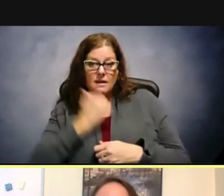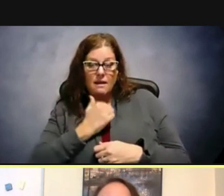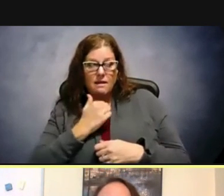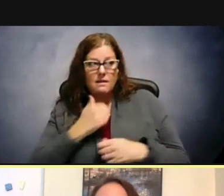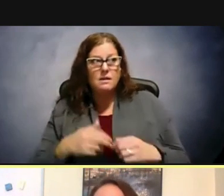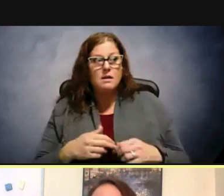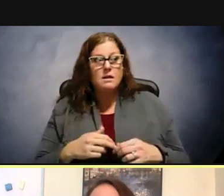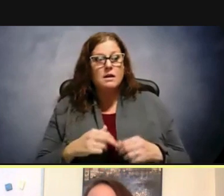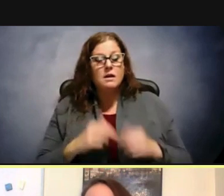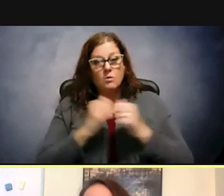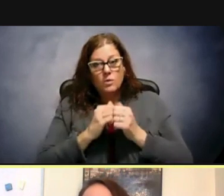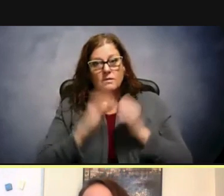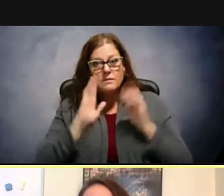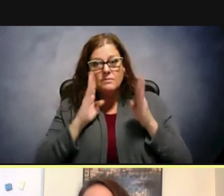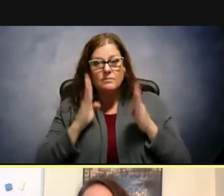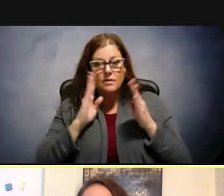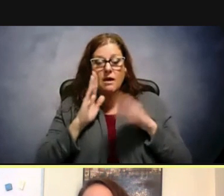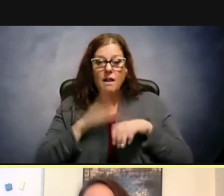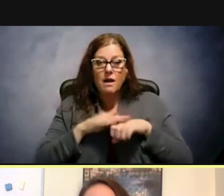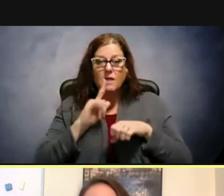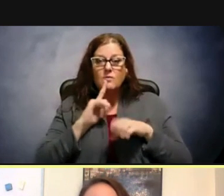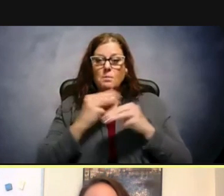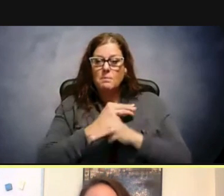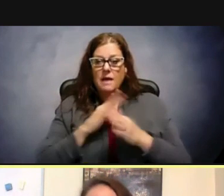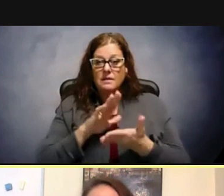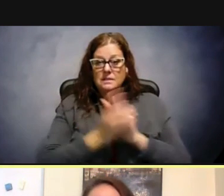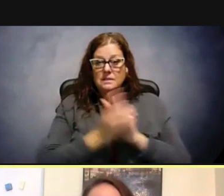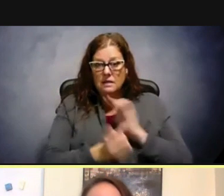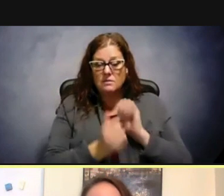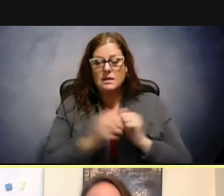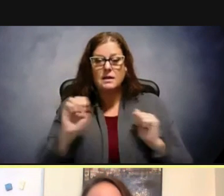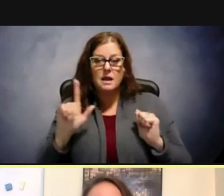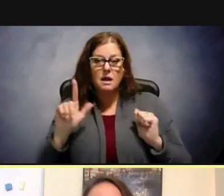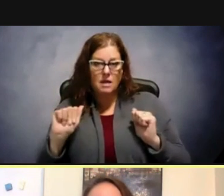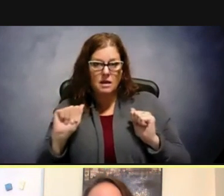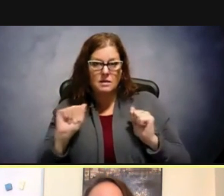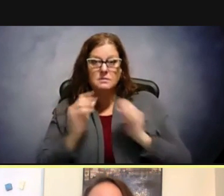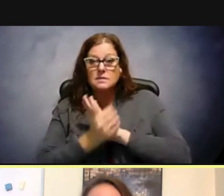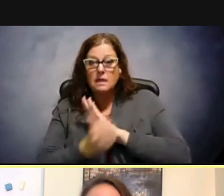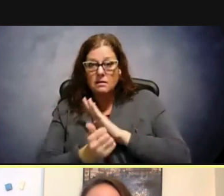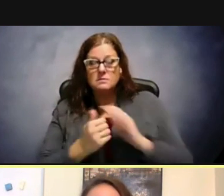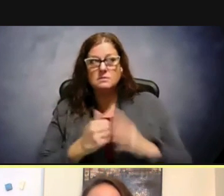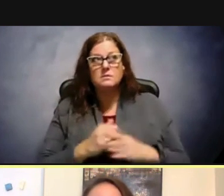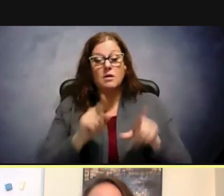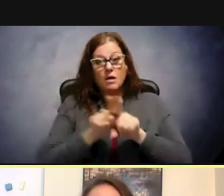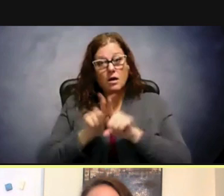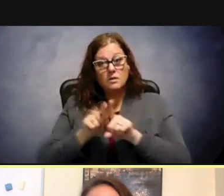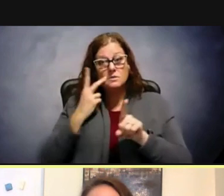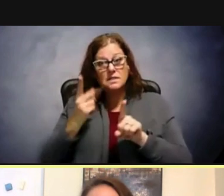with concentration for his math skills and the ELA skills. I also see him three days a week.